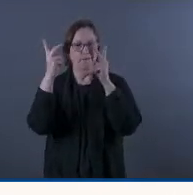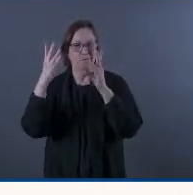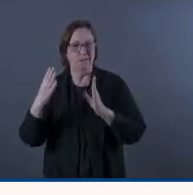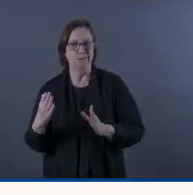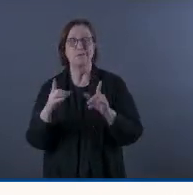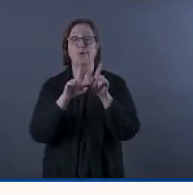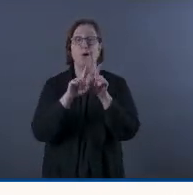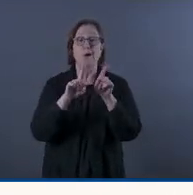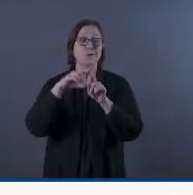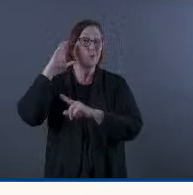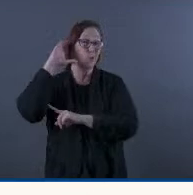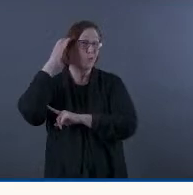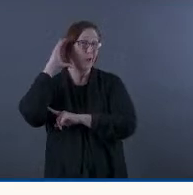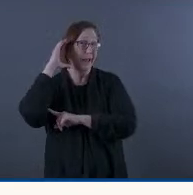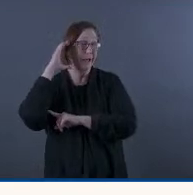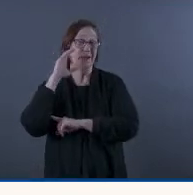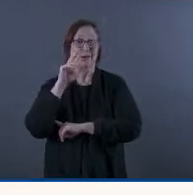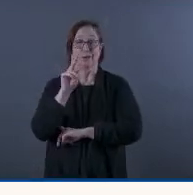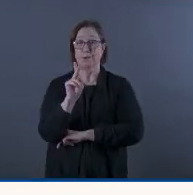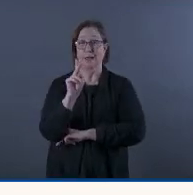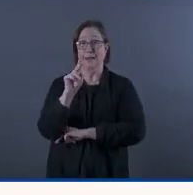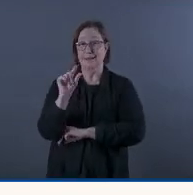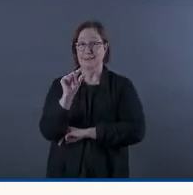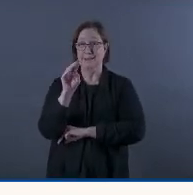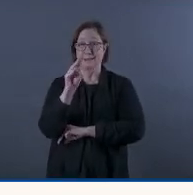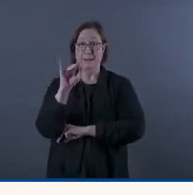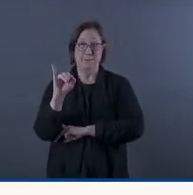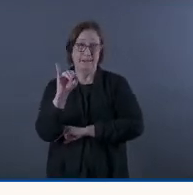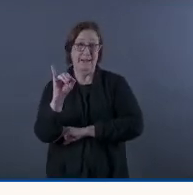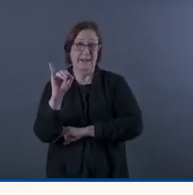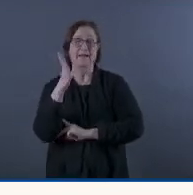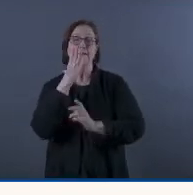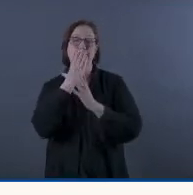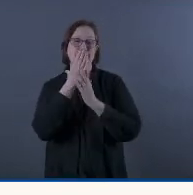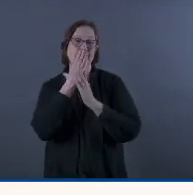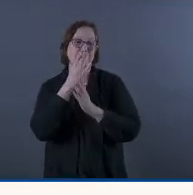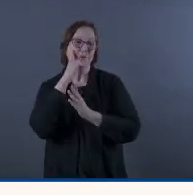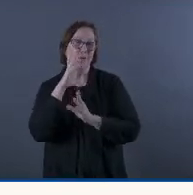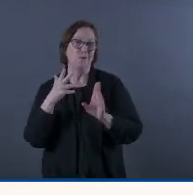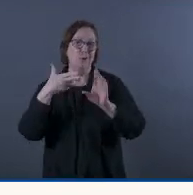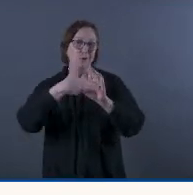for joining us in this important community conversation about vaccine.